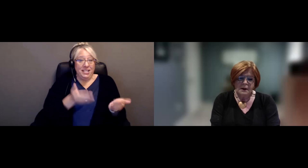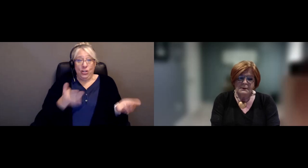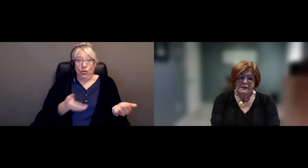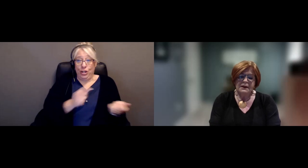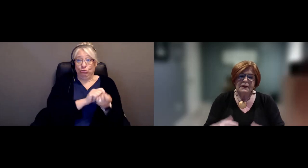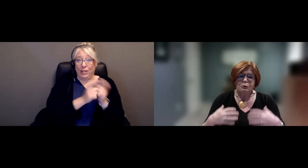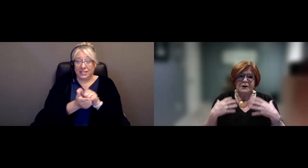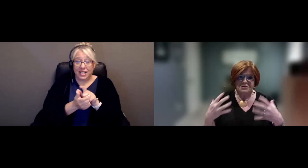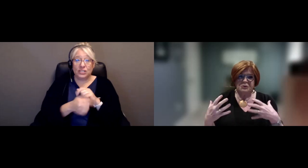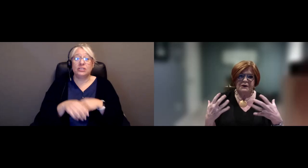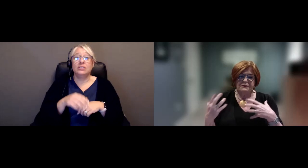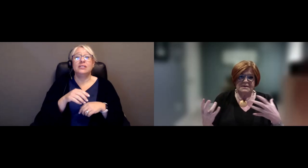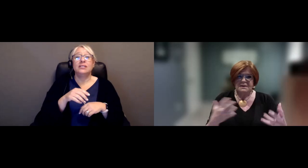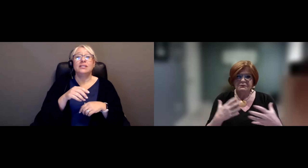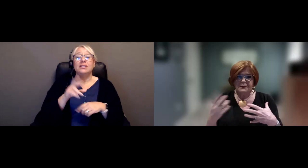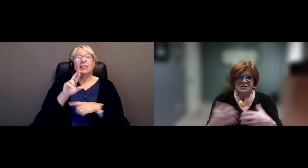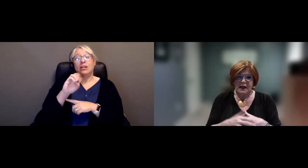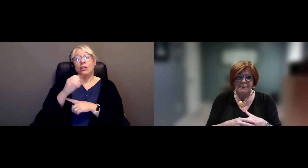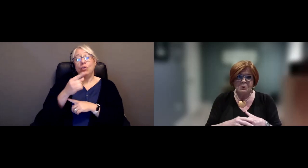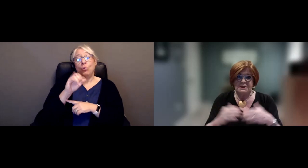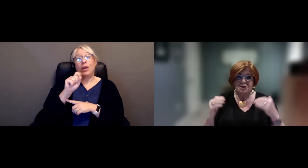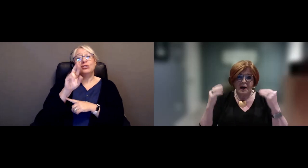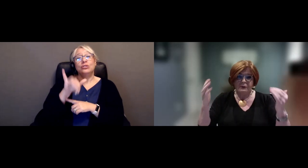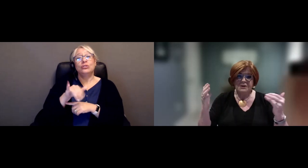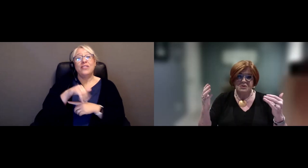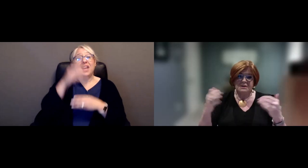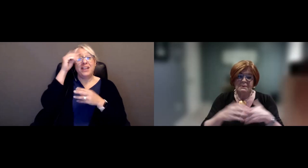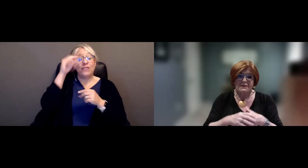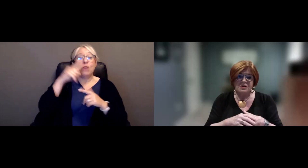I mean, the registry of this information that came out was such a high registry, some of us